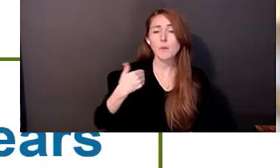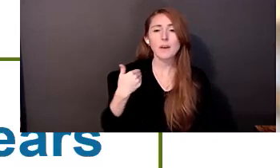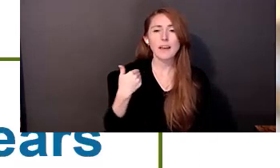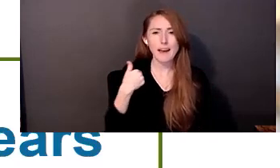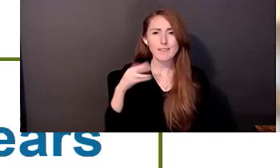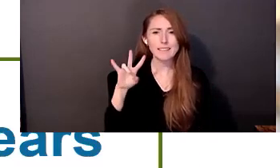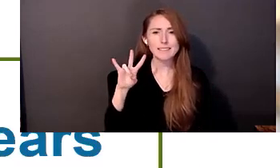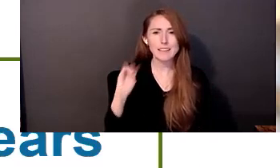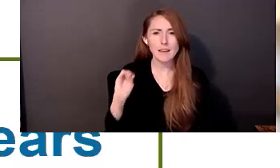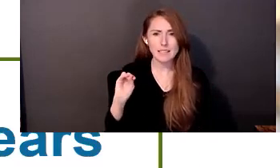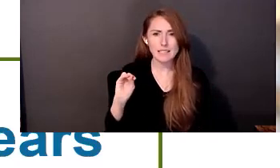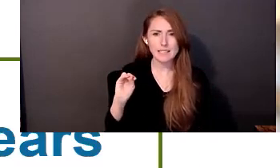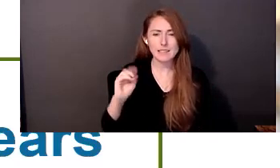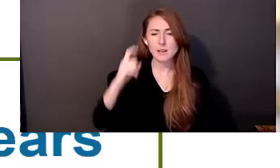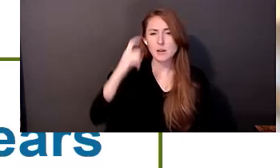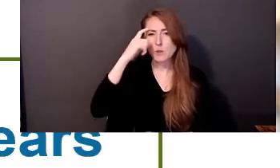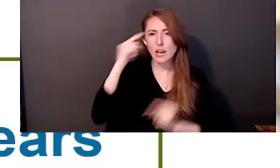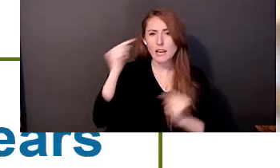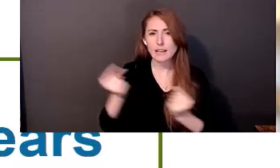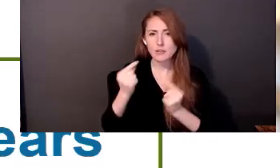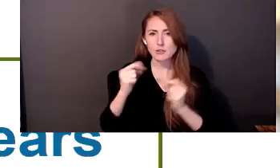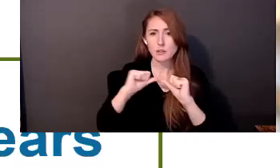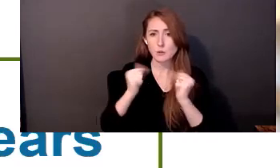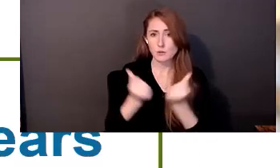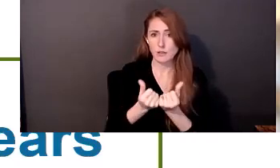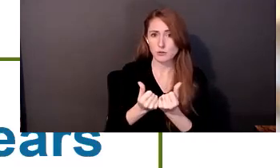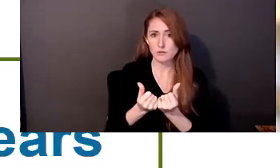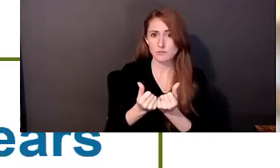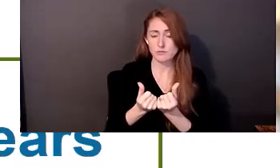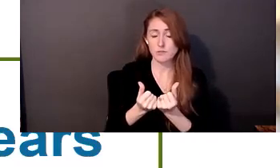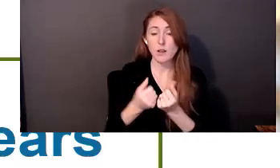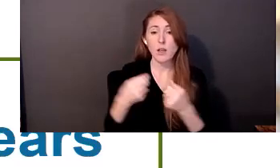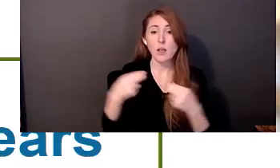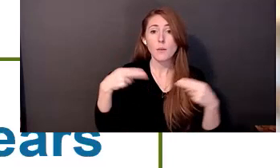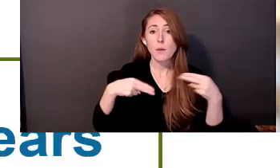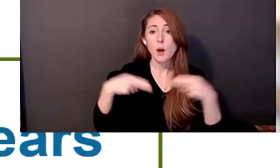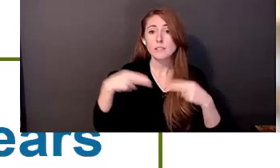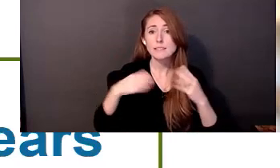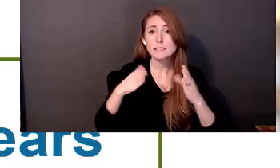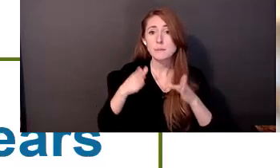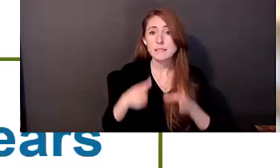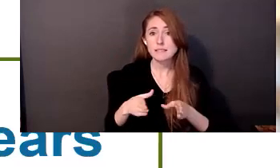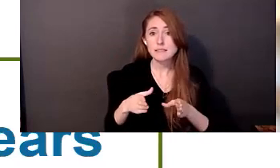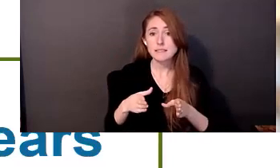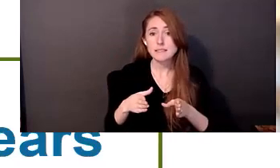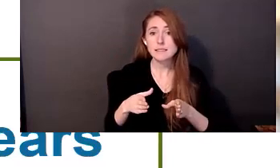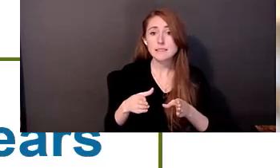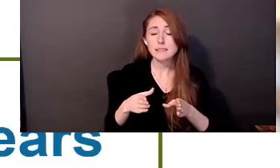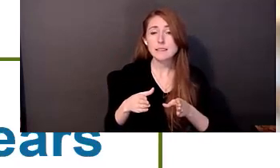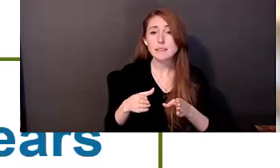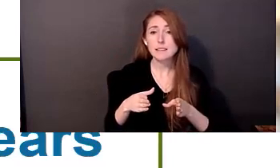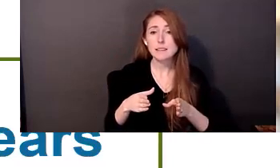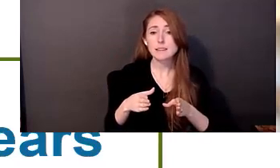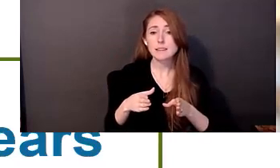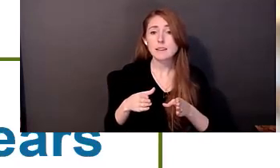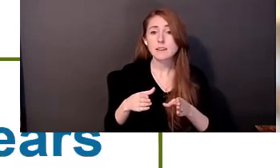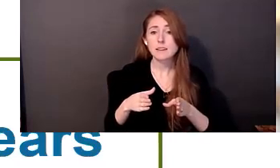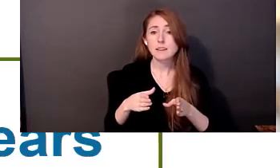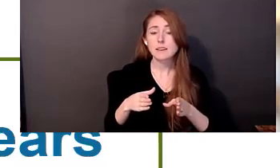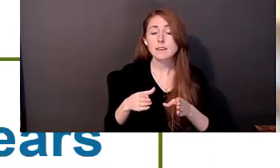and the participants of this study were key representatives of brain injury associations, who